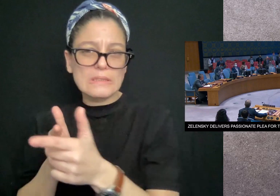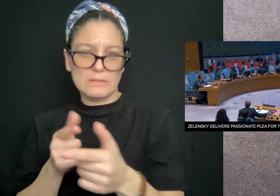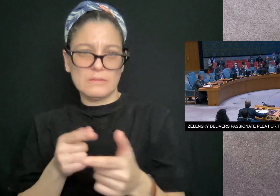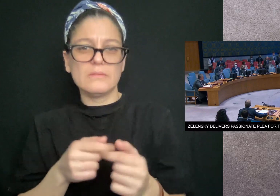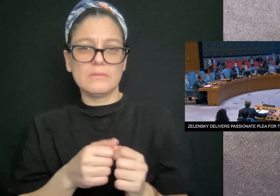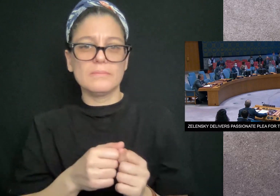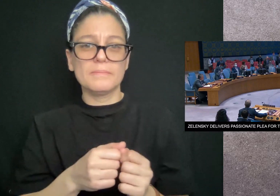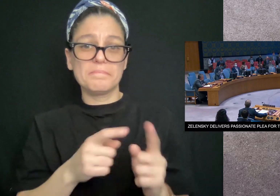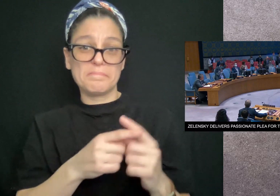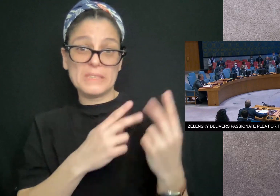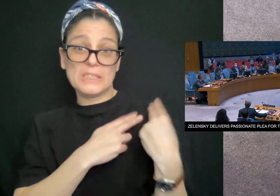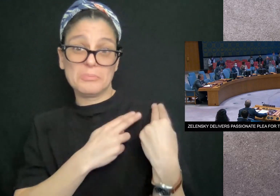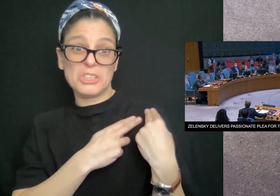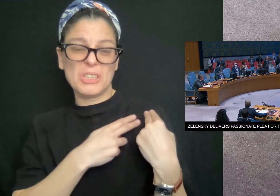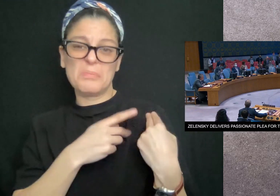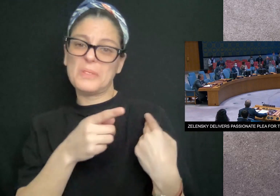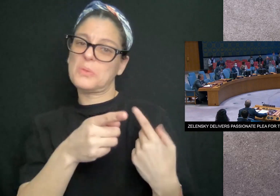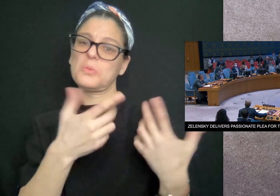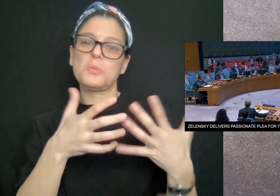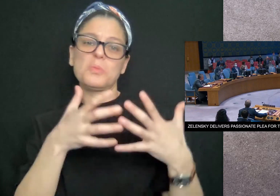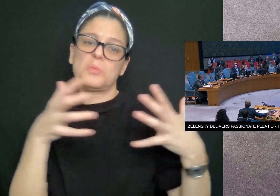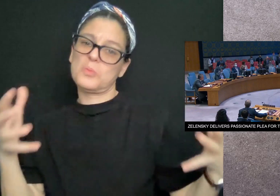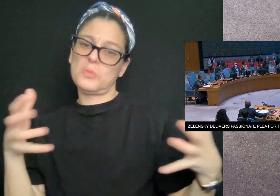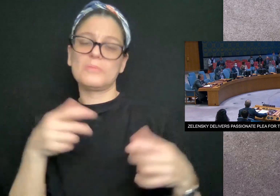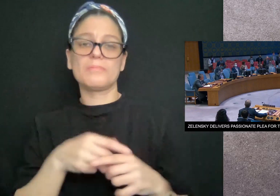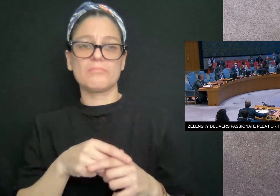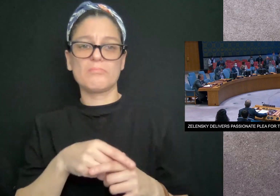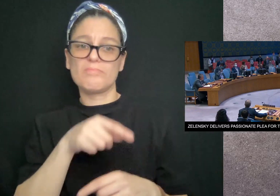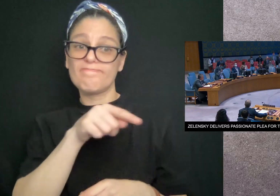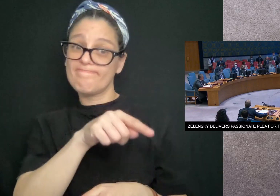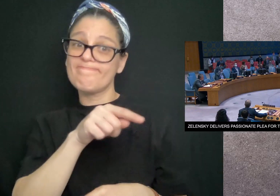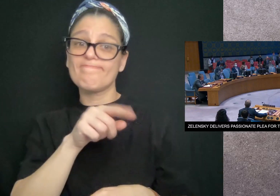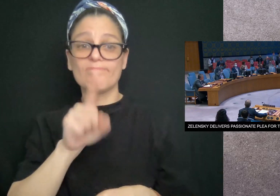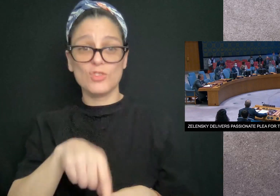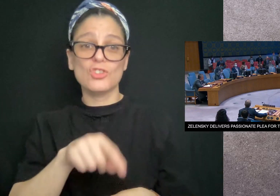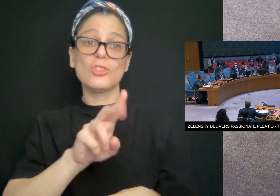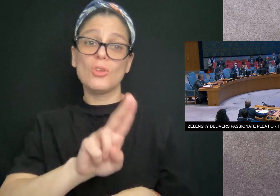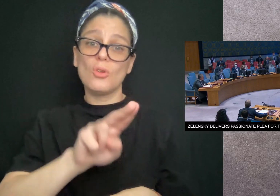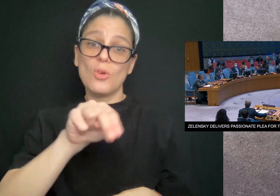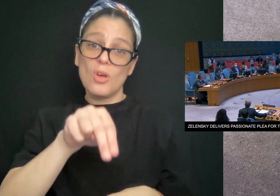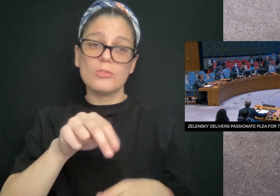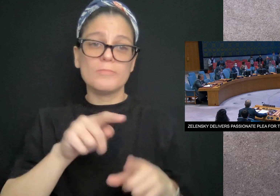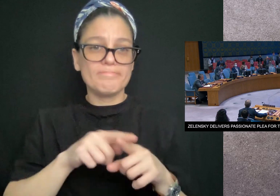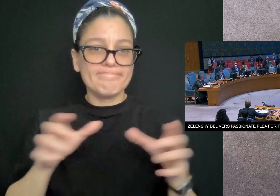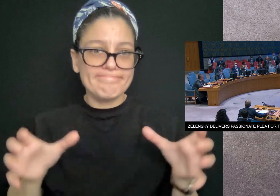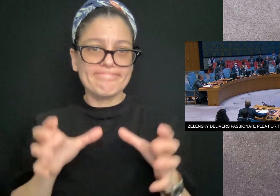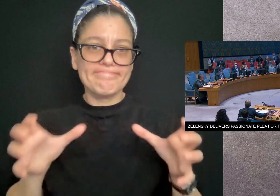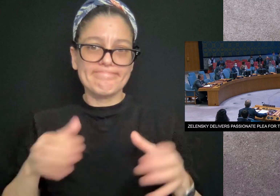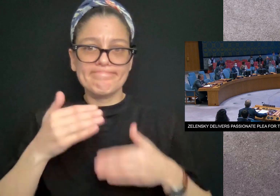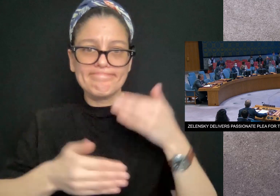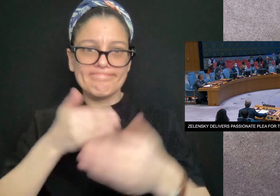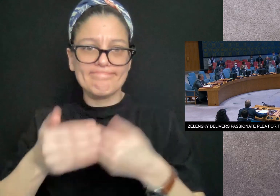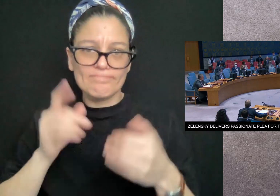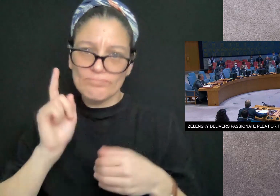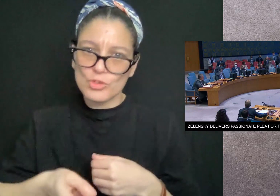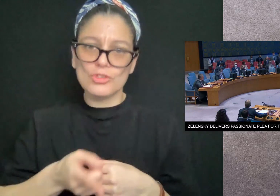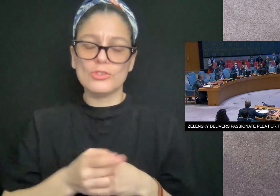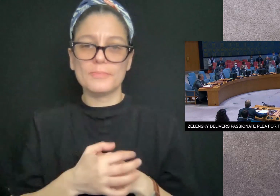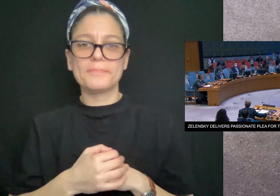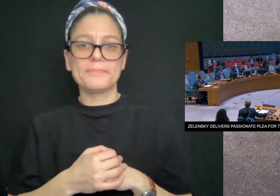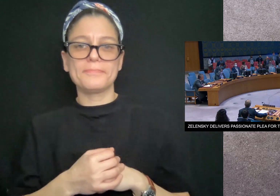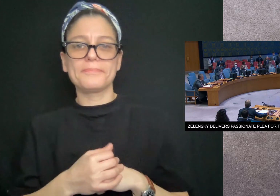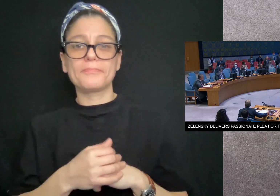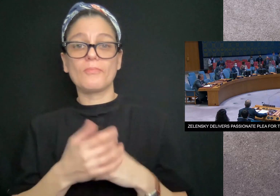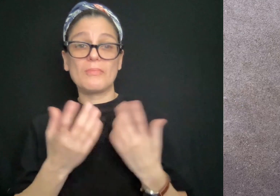he says Russia's actions are no different than a terror group and he demanded accountability